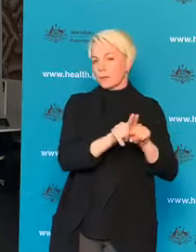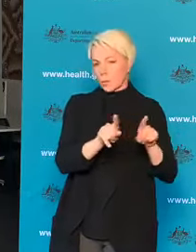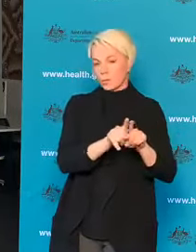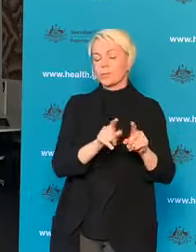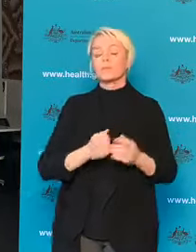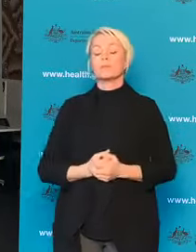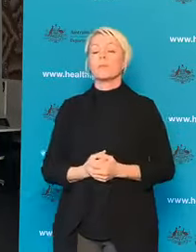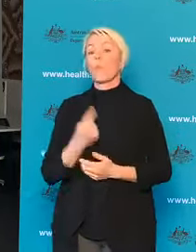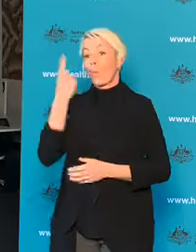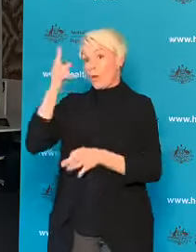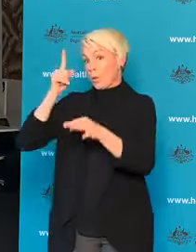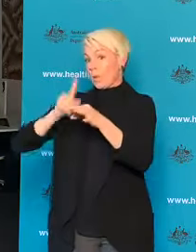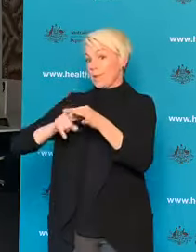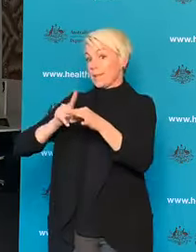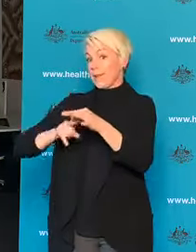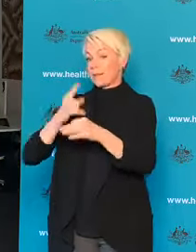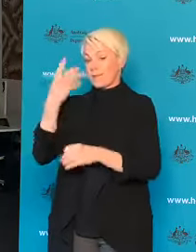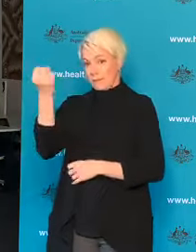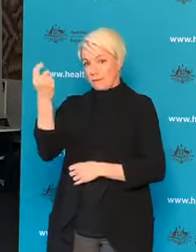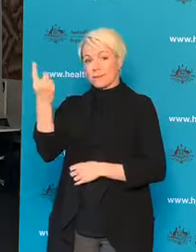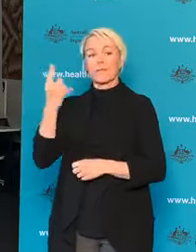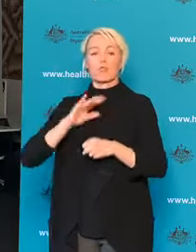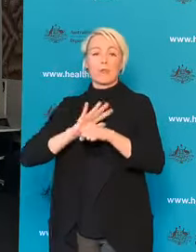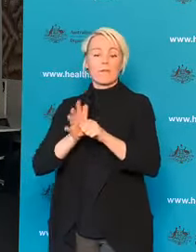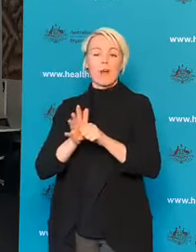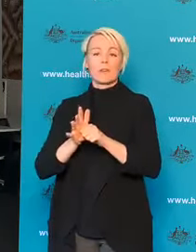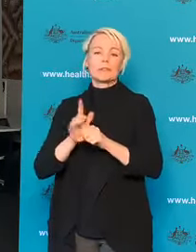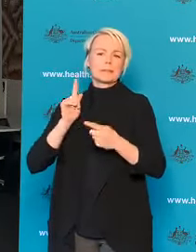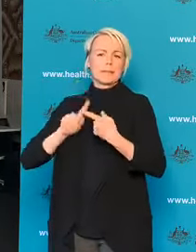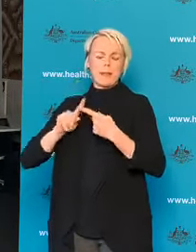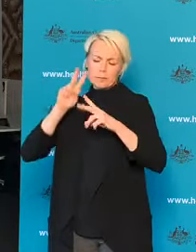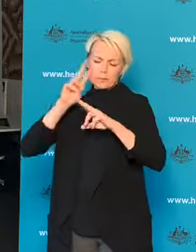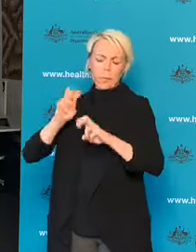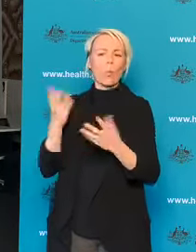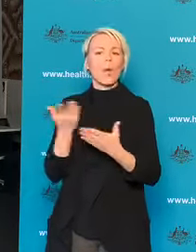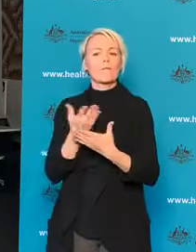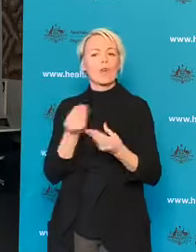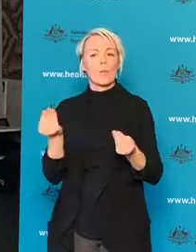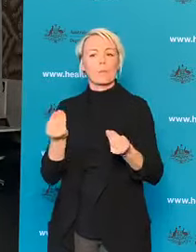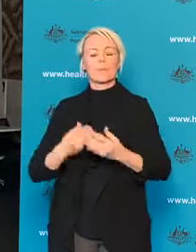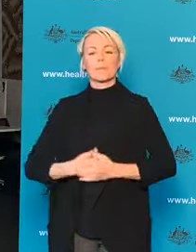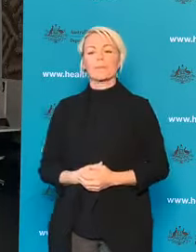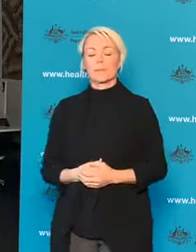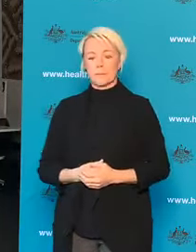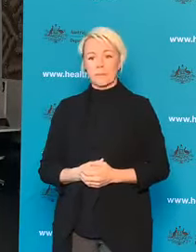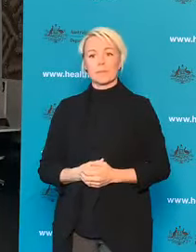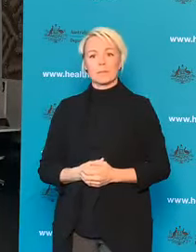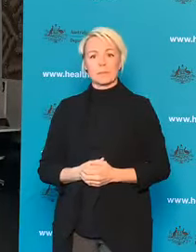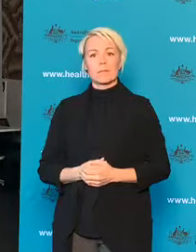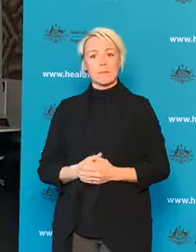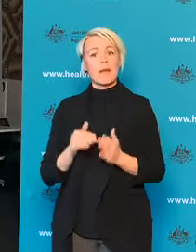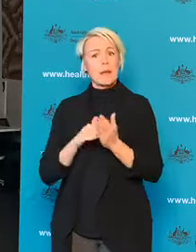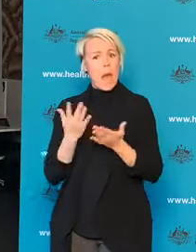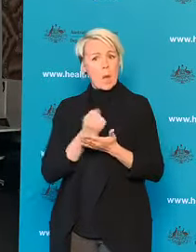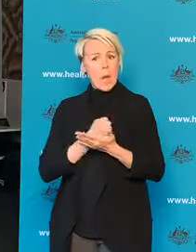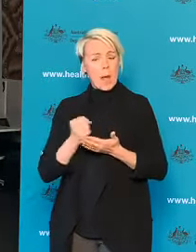reported in Queensland which is still under investigation. Given the upward trend of infections in Victoria over past